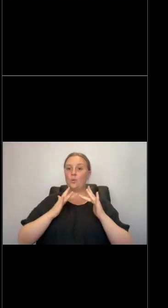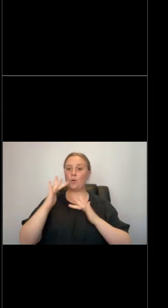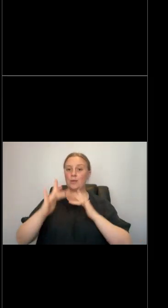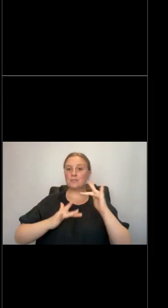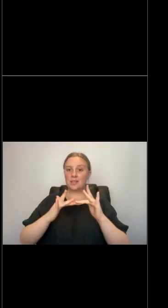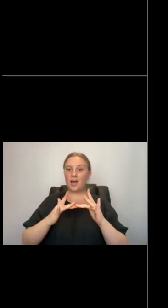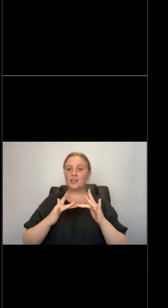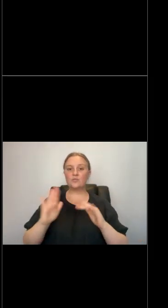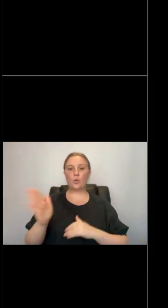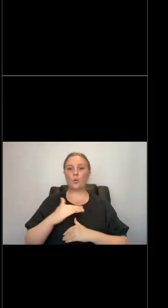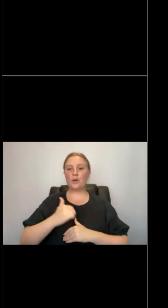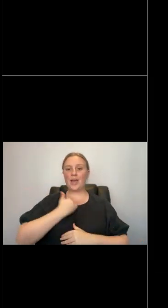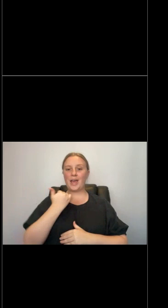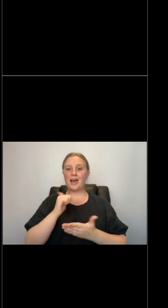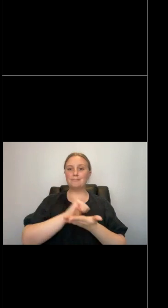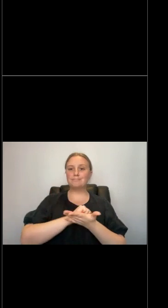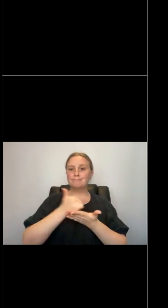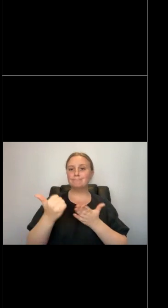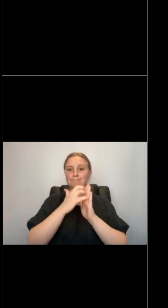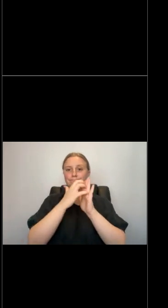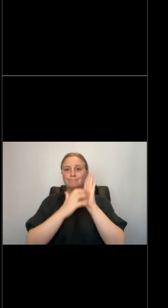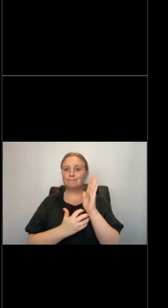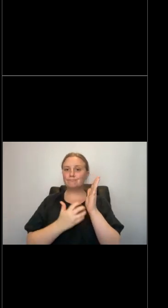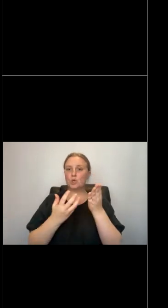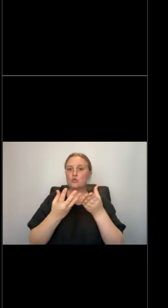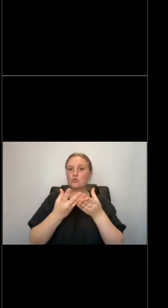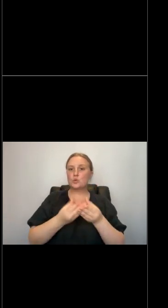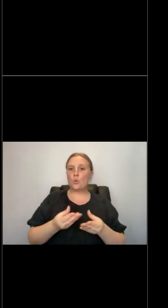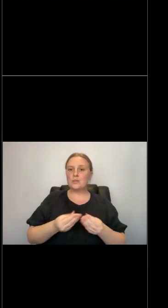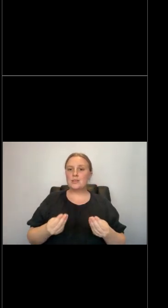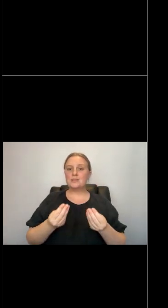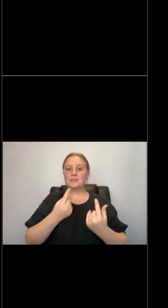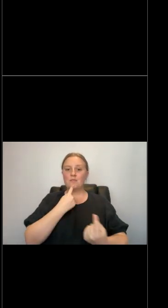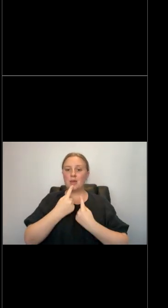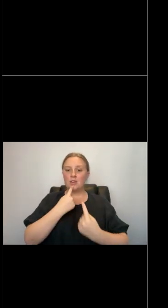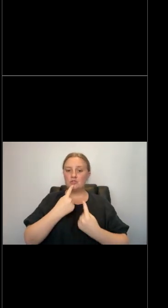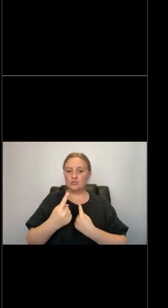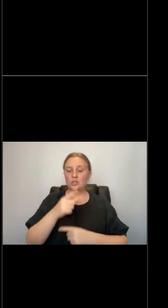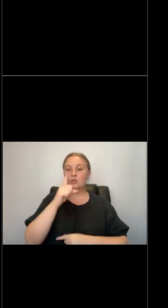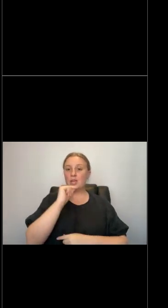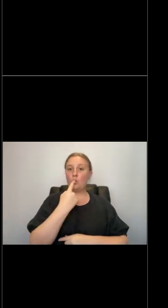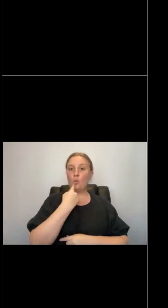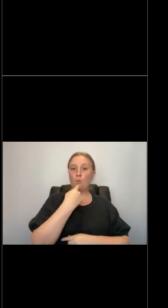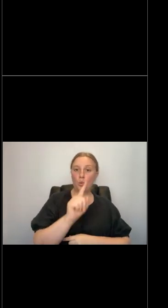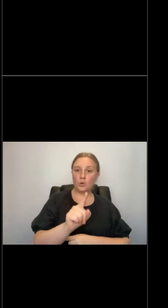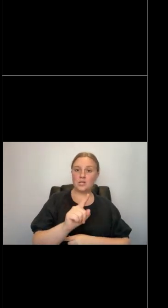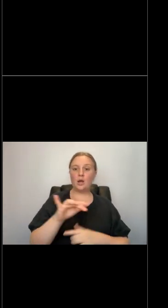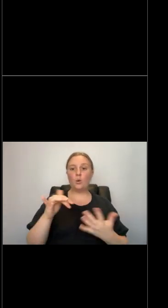All of those are available to order. If they're not available online for free,